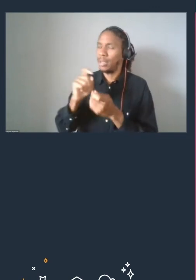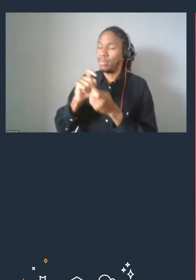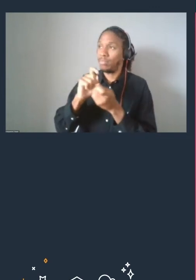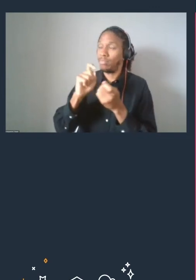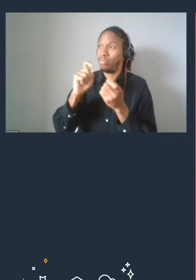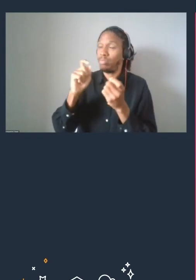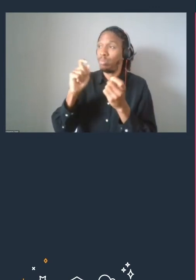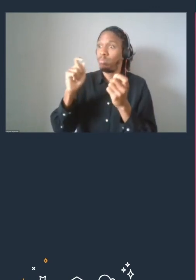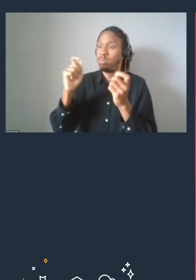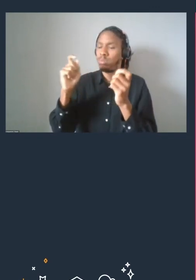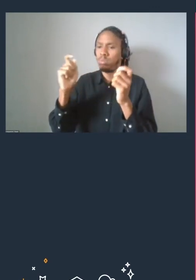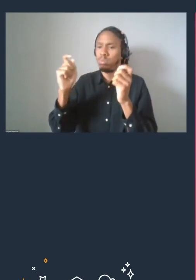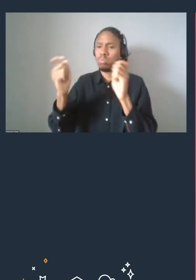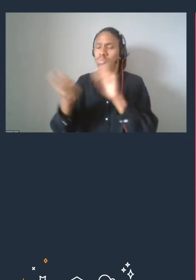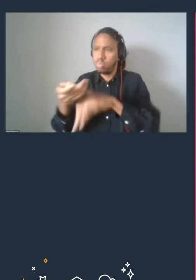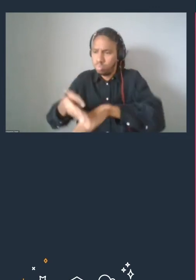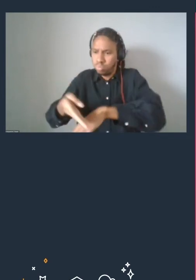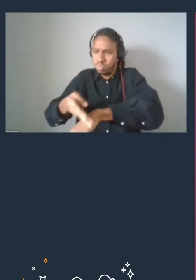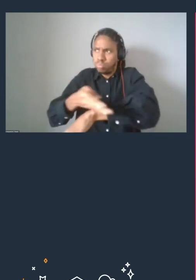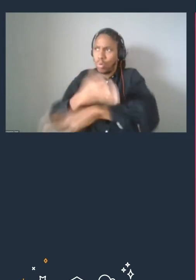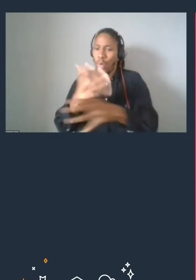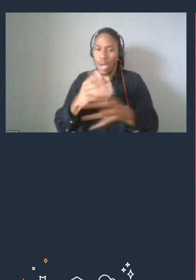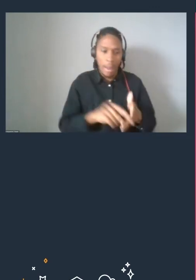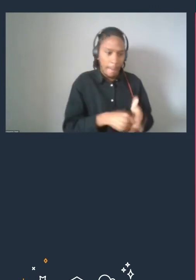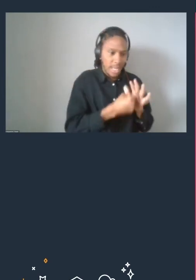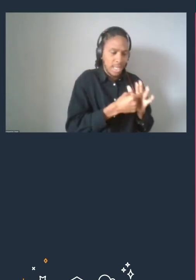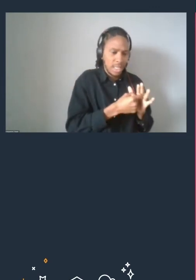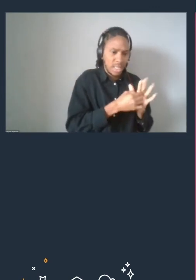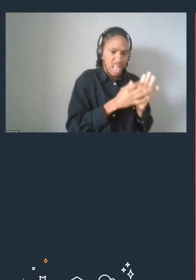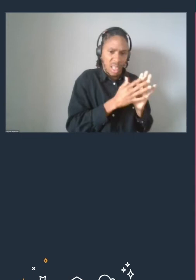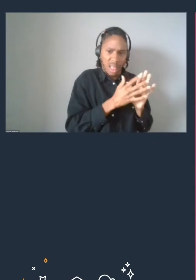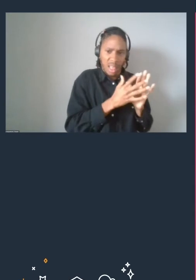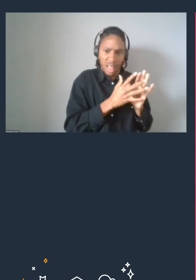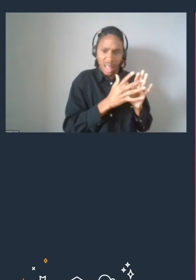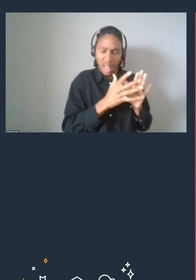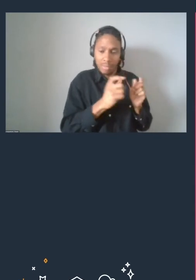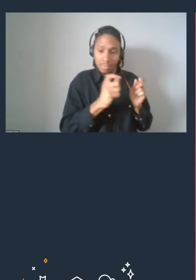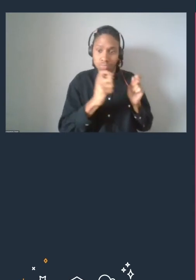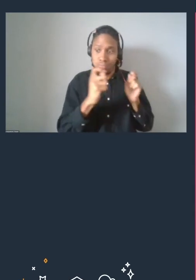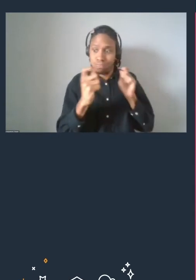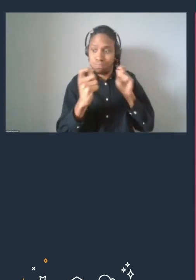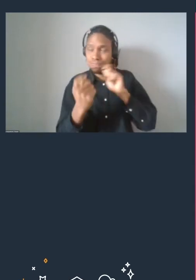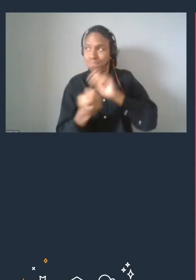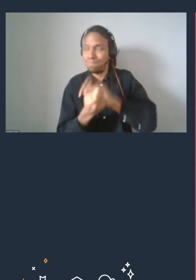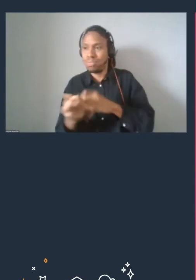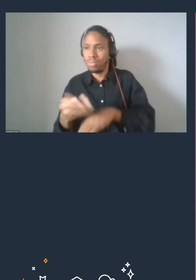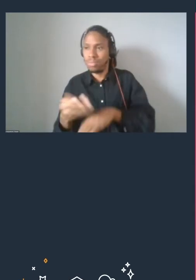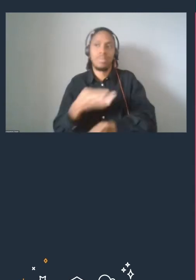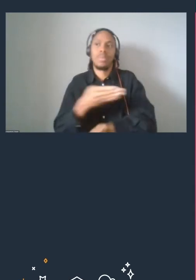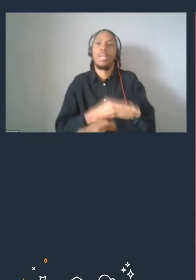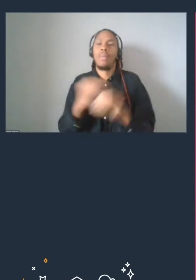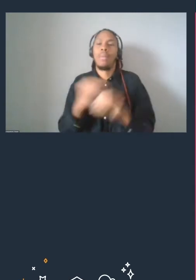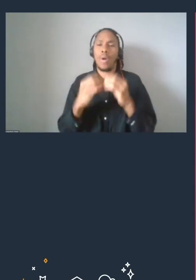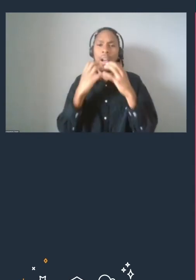What it was before now, what it's changed into. And the more value, the more open source tools